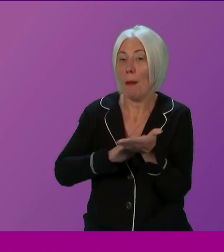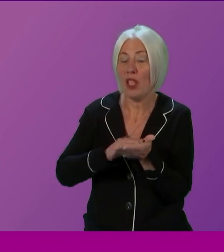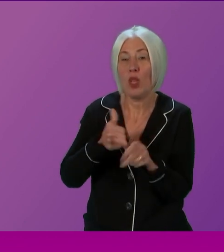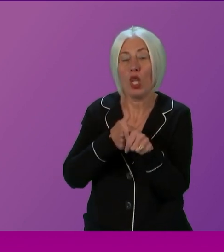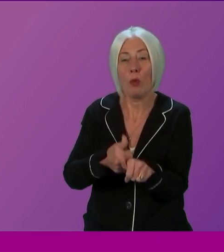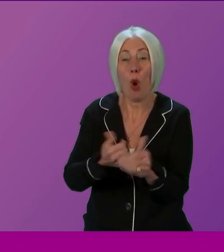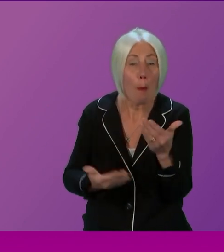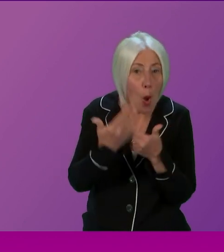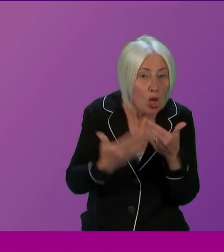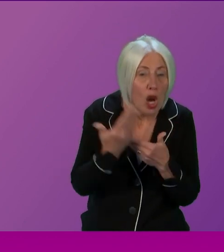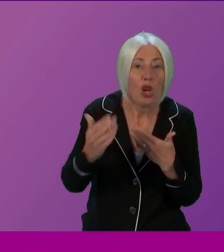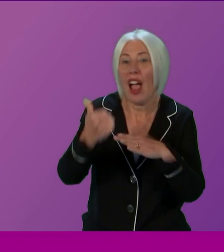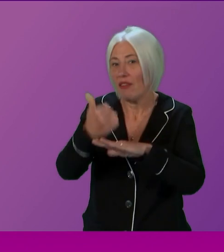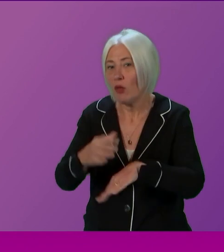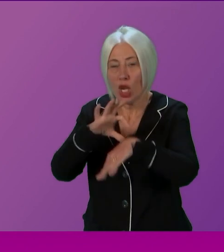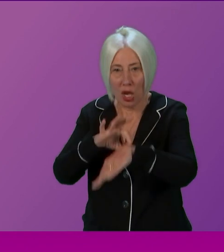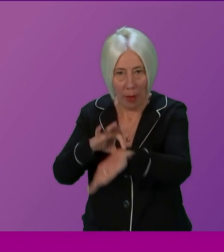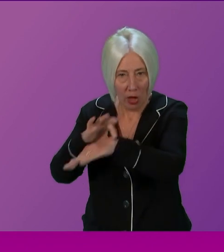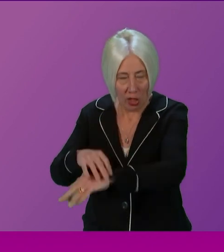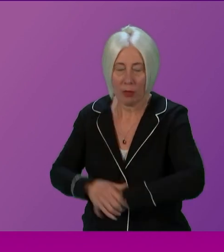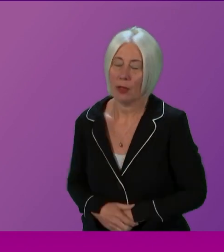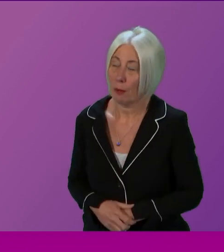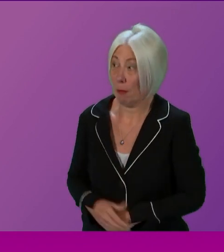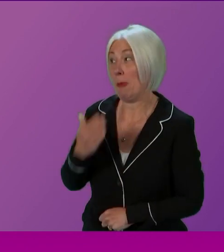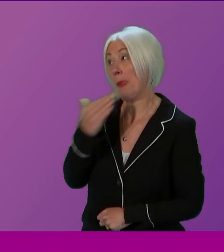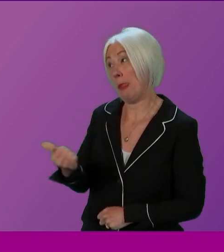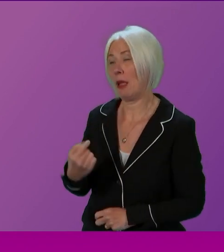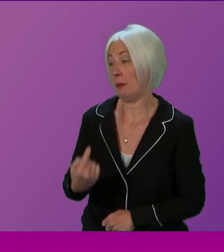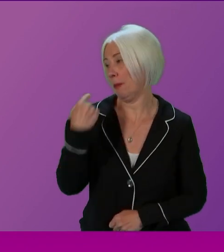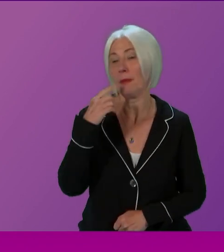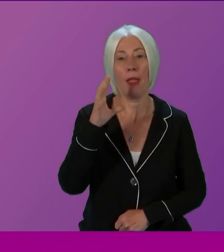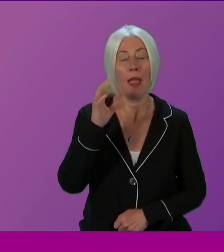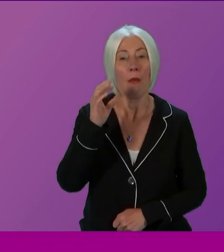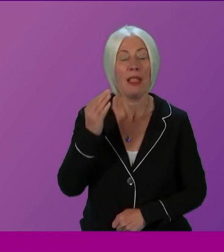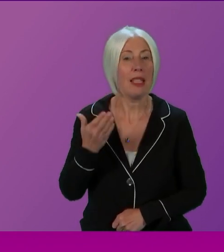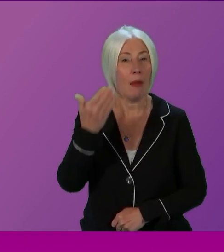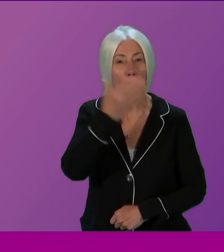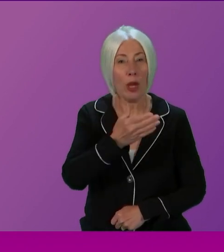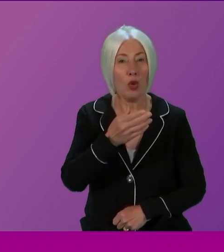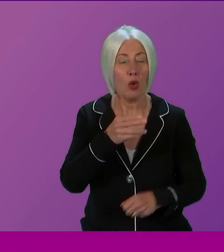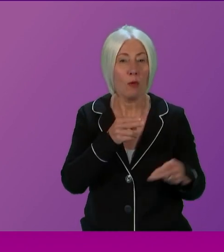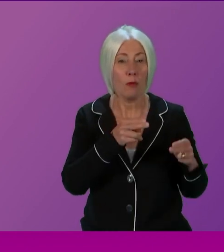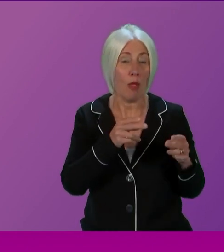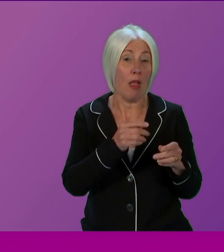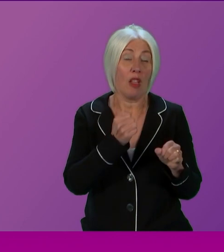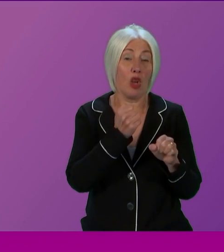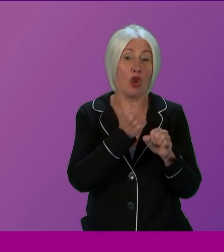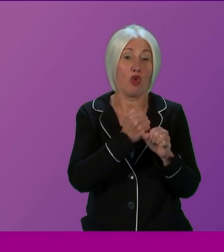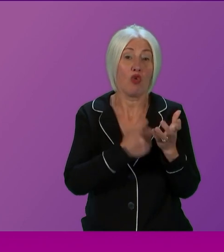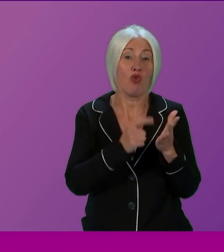On Monday, I visited the headquarters of River Clyde Homes, in Greenock, to learn more about